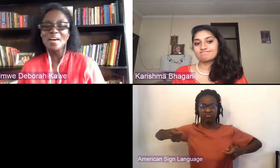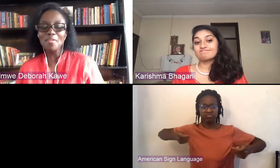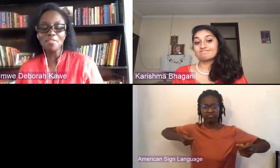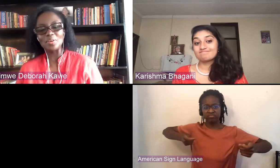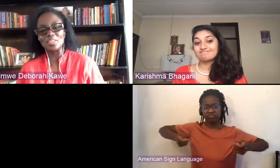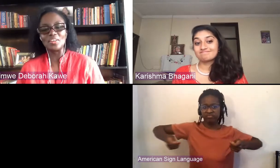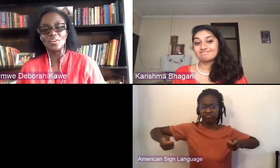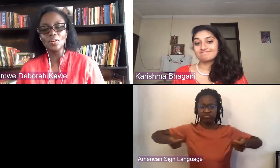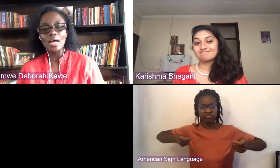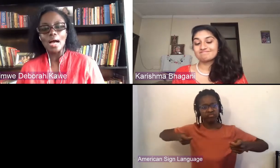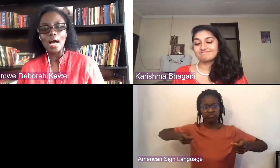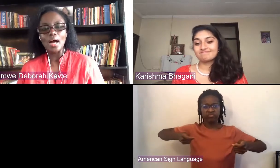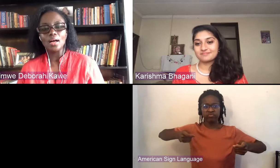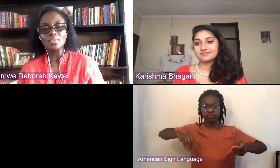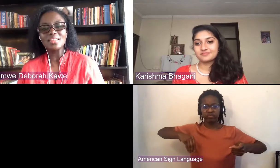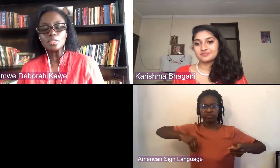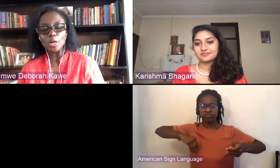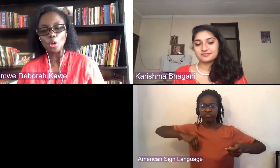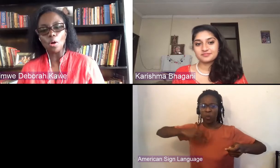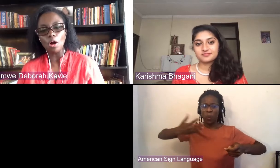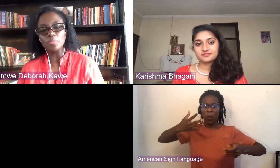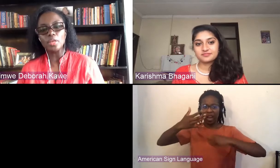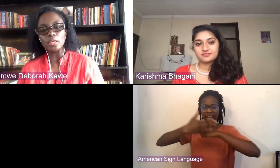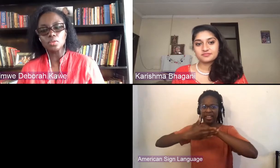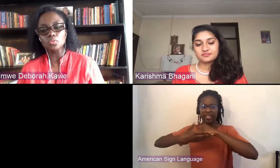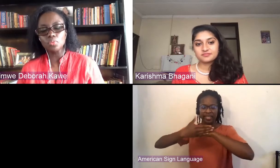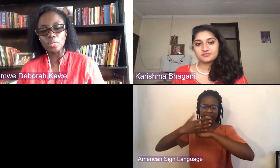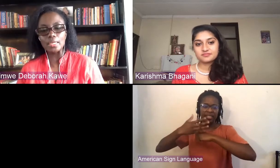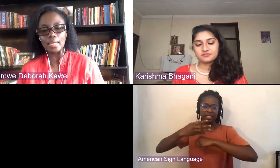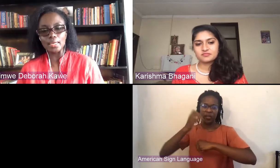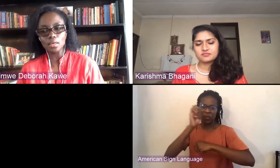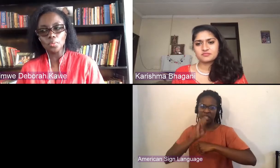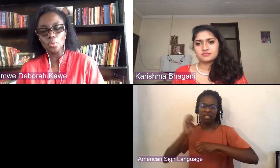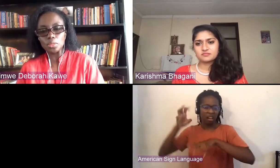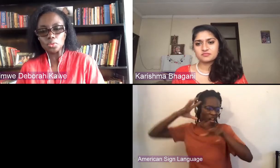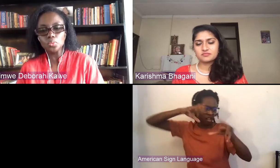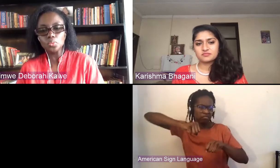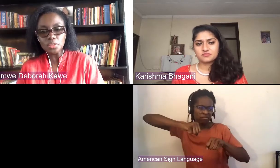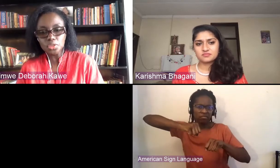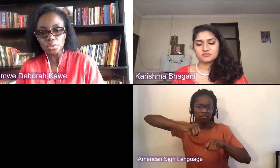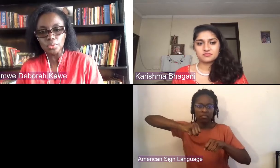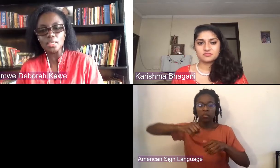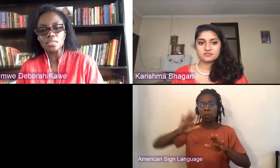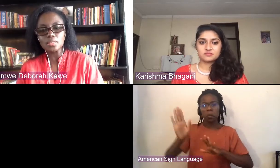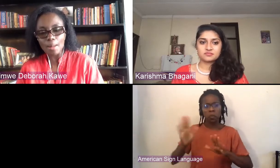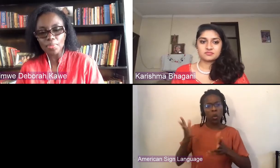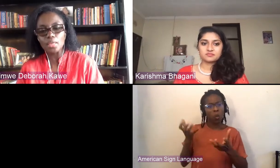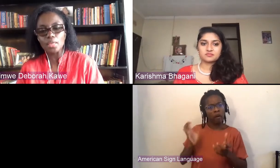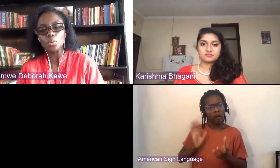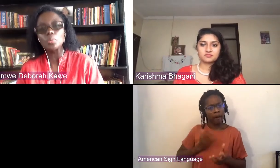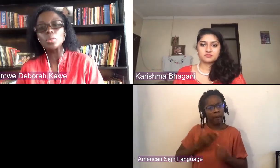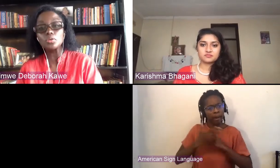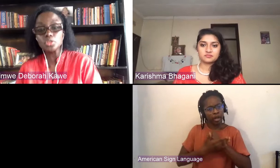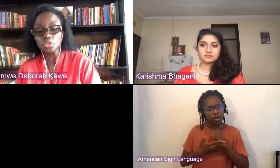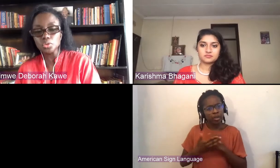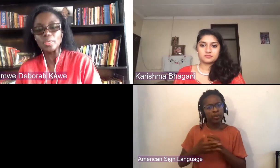so you know that's really like what we are doing is something that we will continue doing.